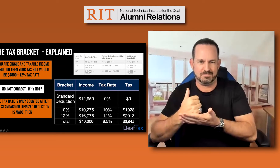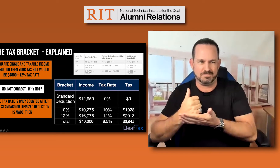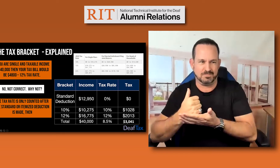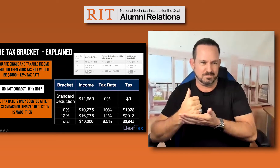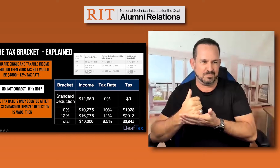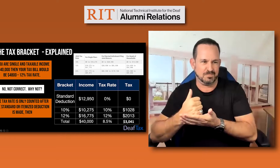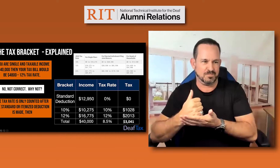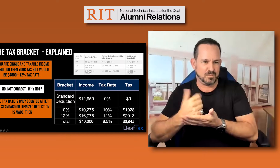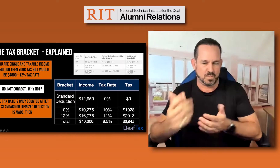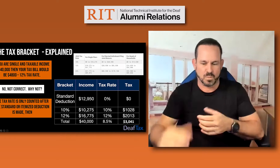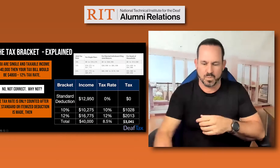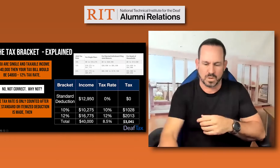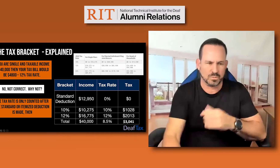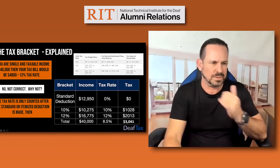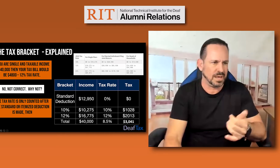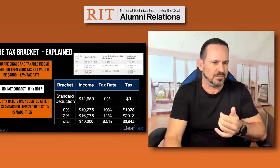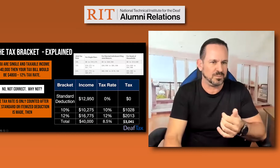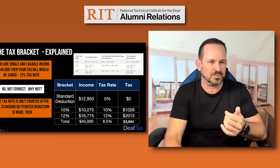you are left with your taxable income.